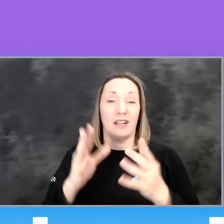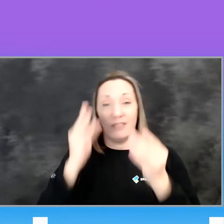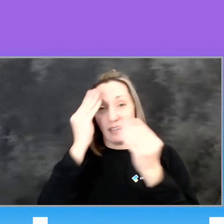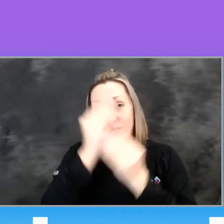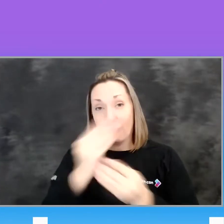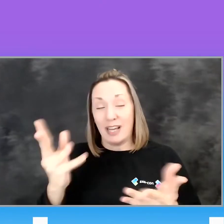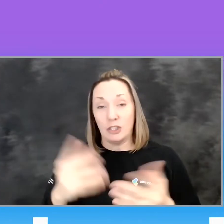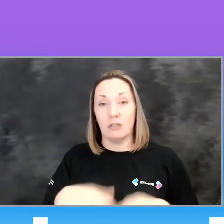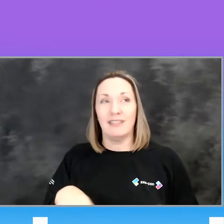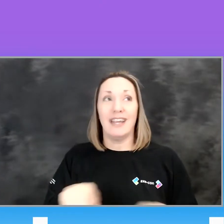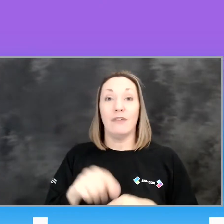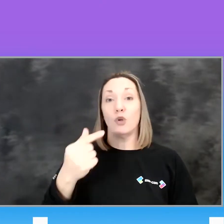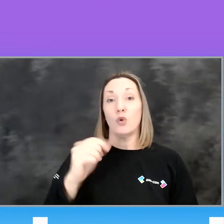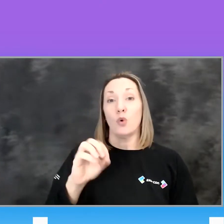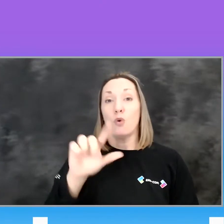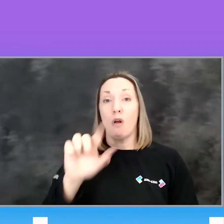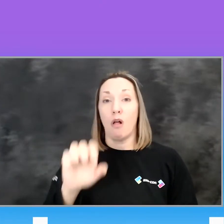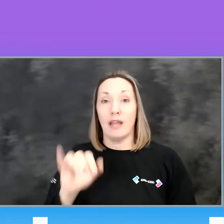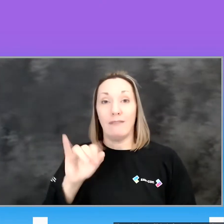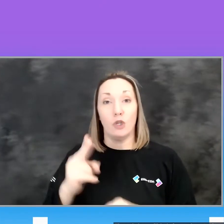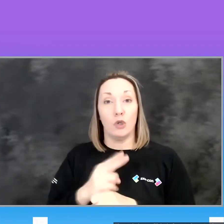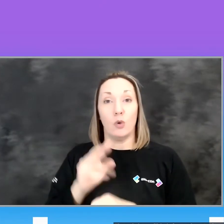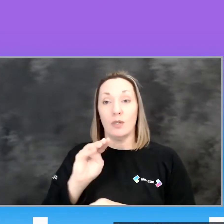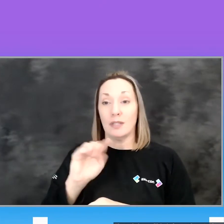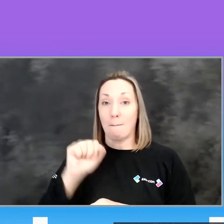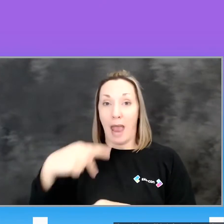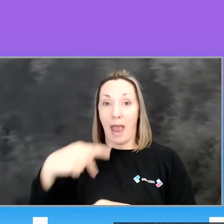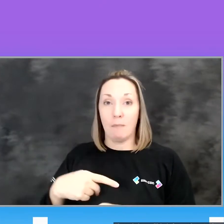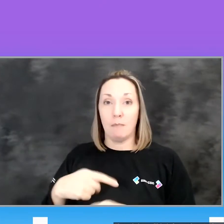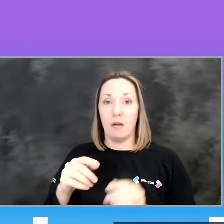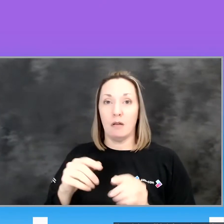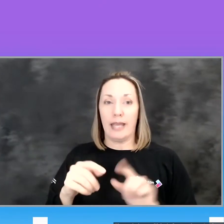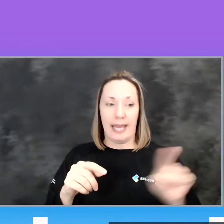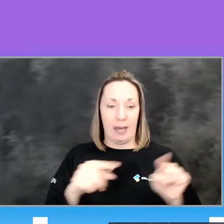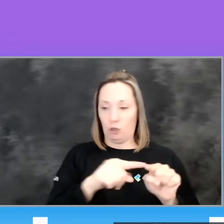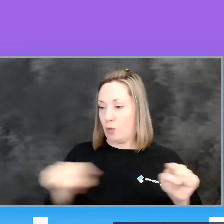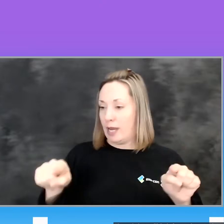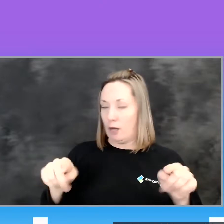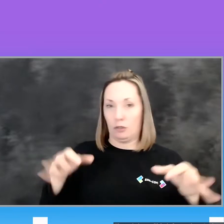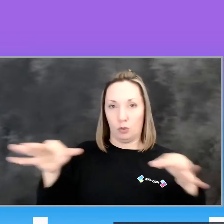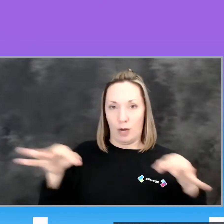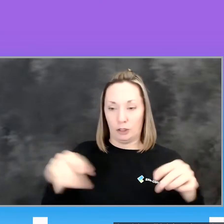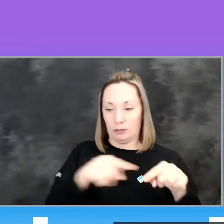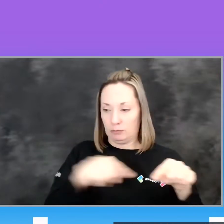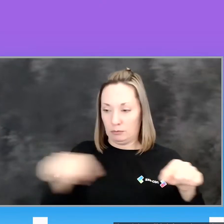even with Google, you know, when you use Google Maps and you say,